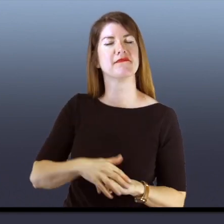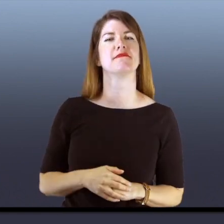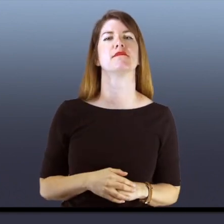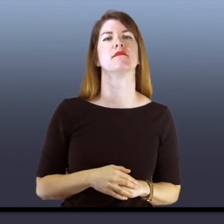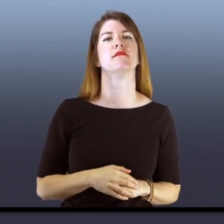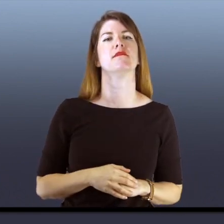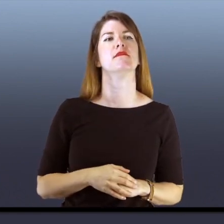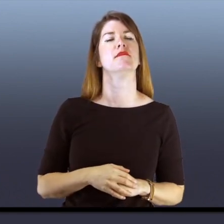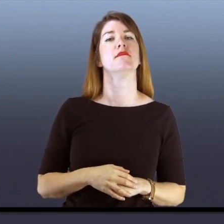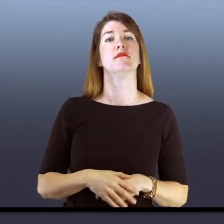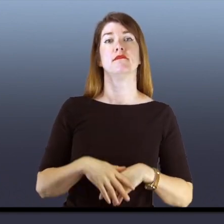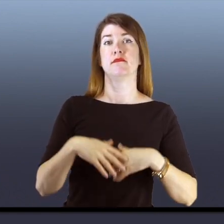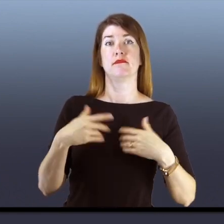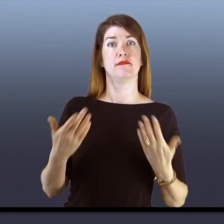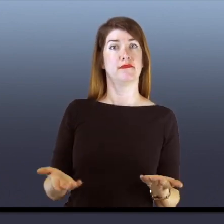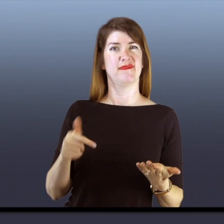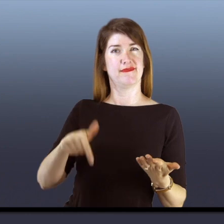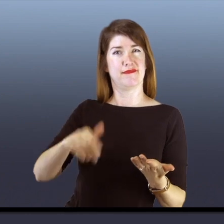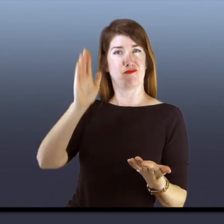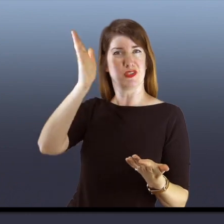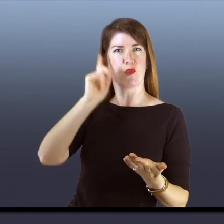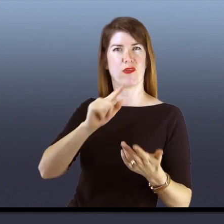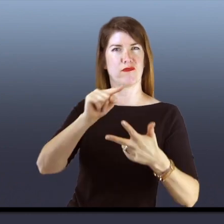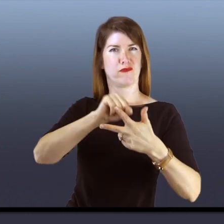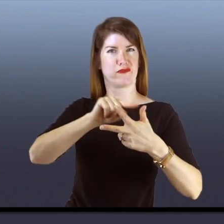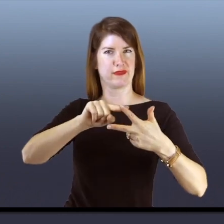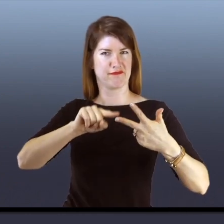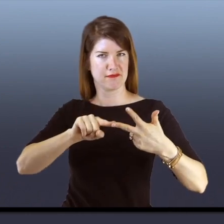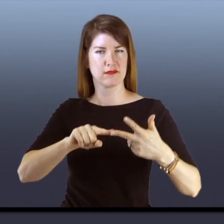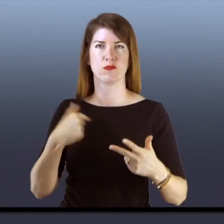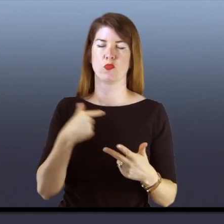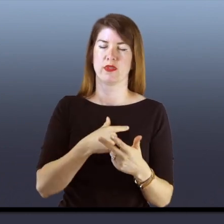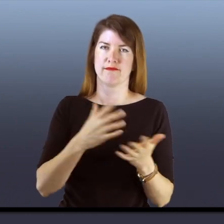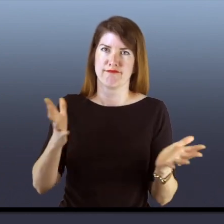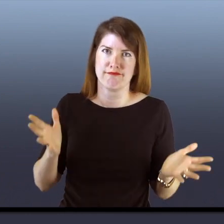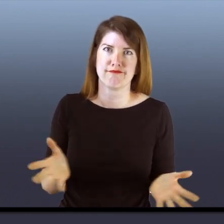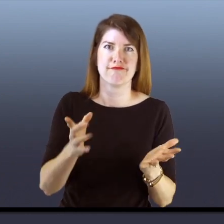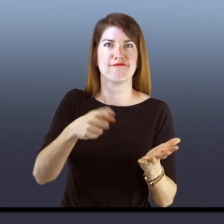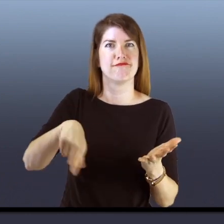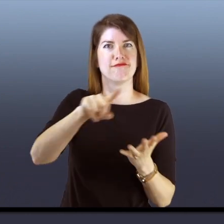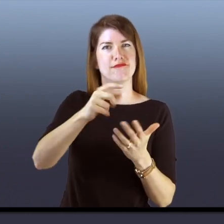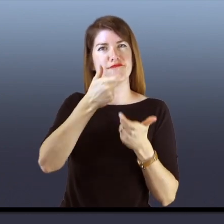So this presentation will have three parts, we strongly encourage you to view all parts one,